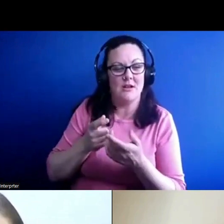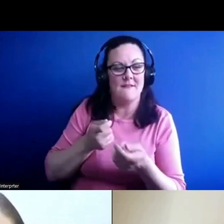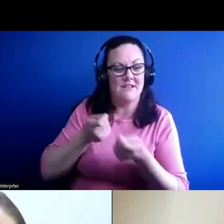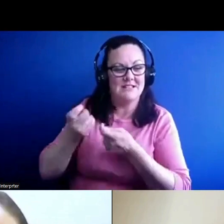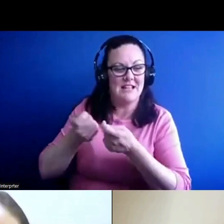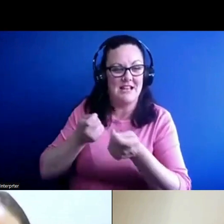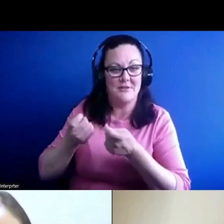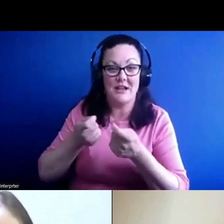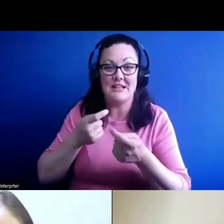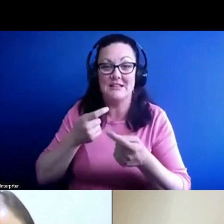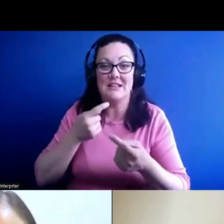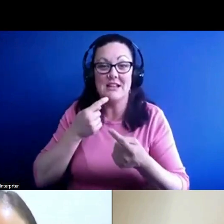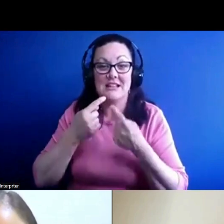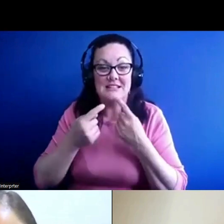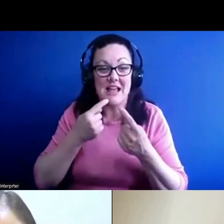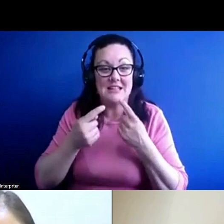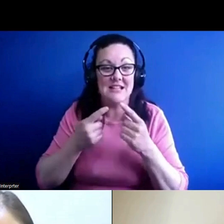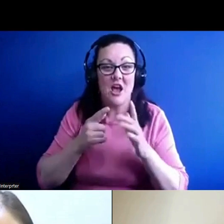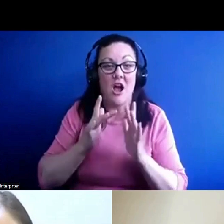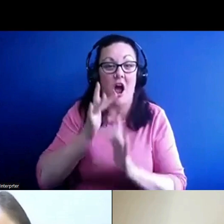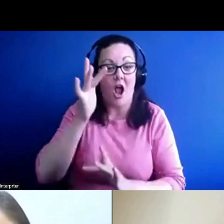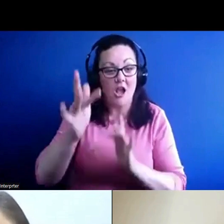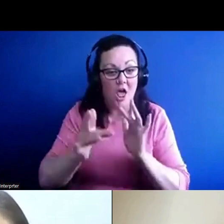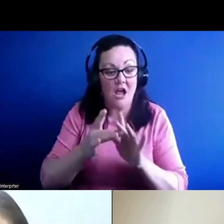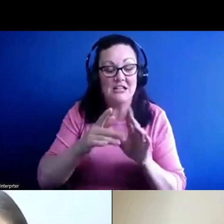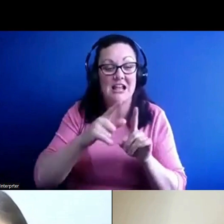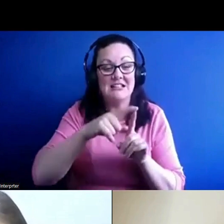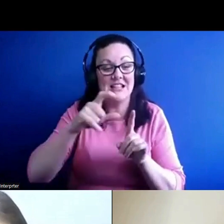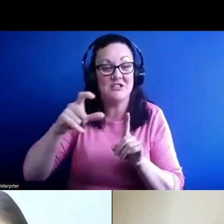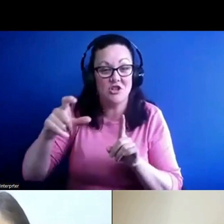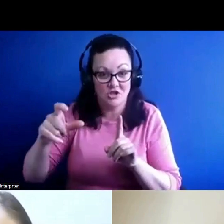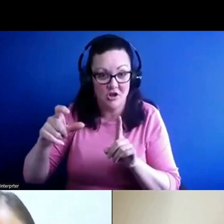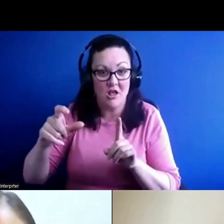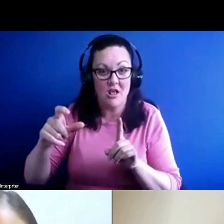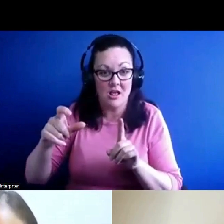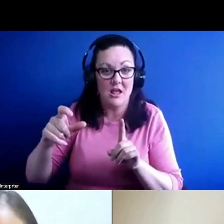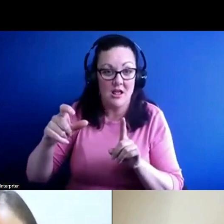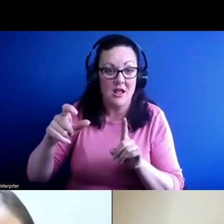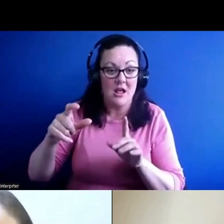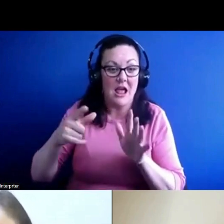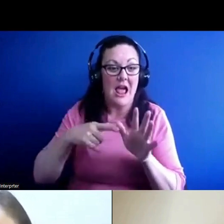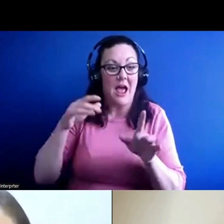online or digital application. So usually Kobo Toolbox, if you are familiar